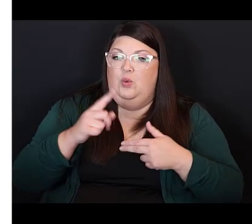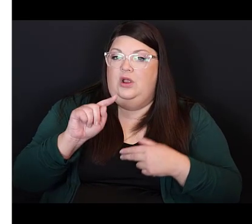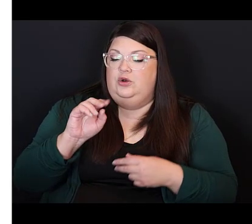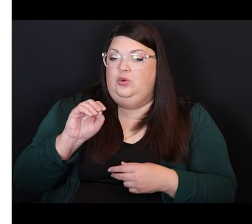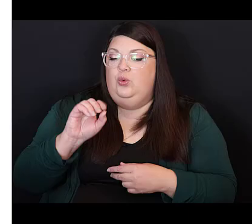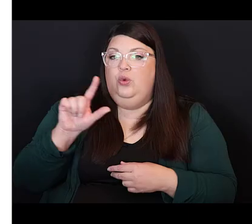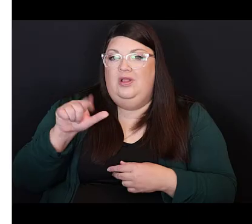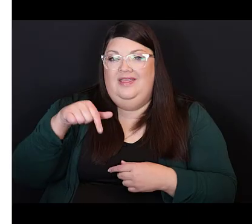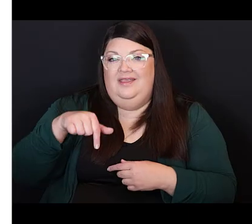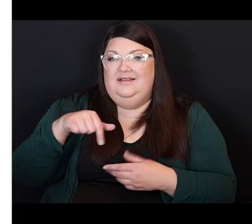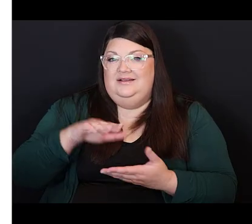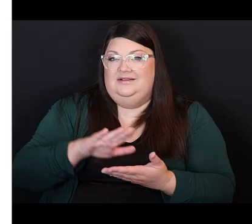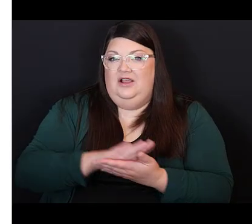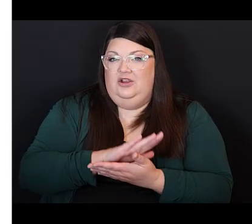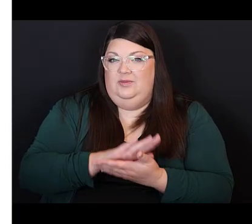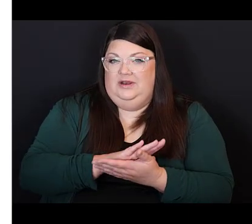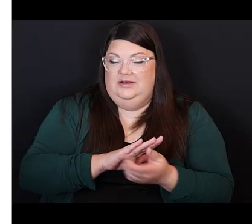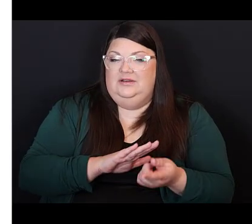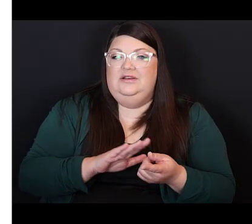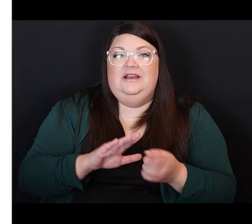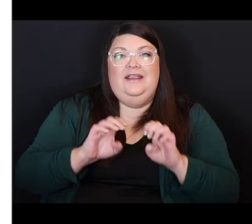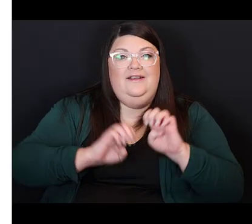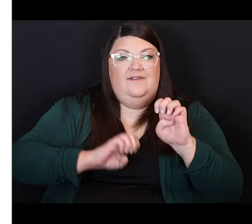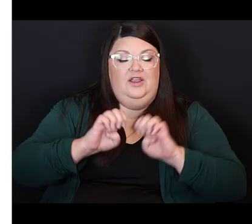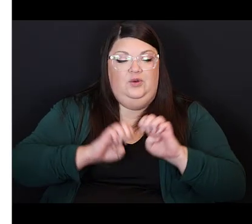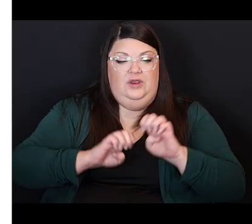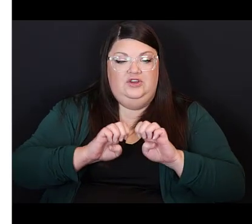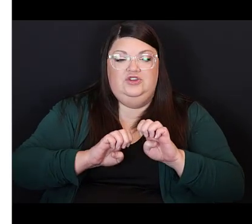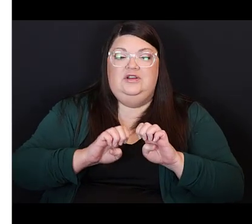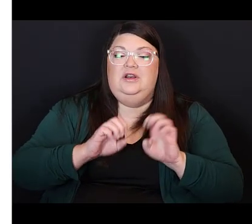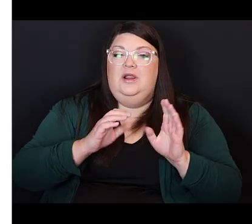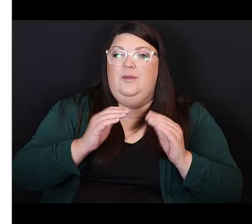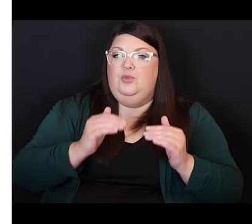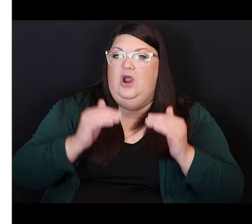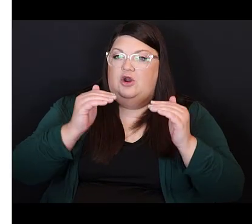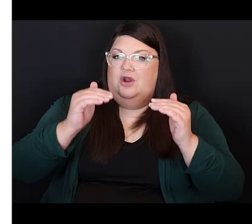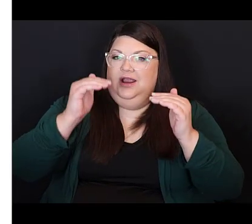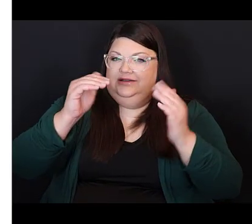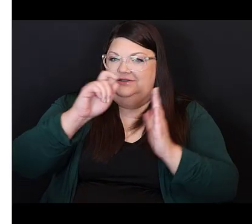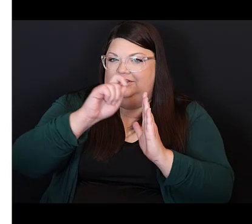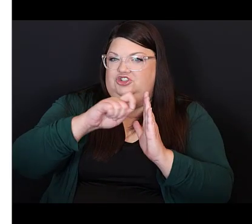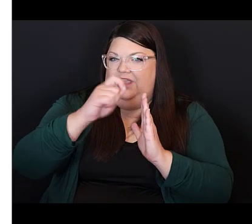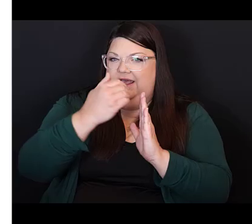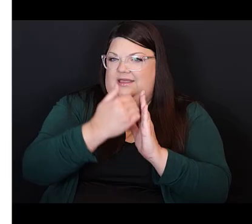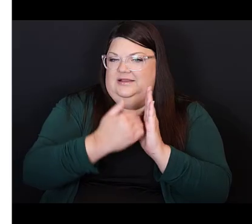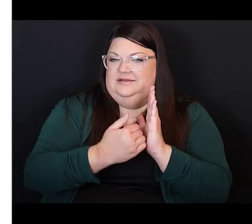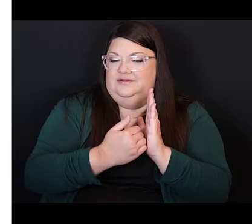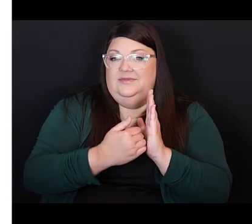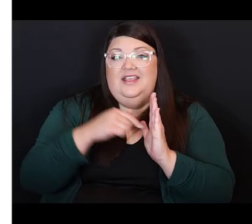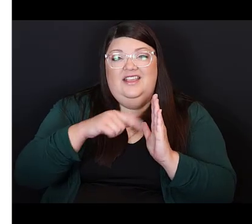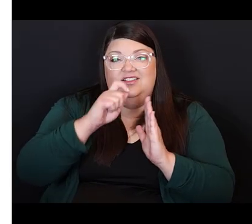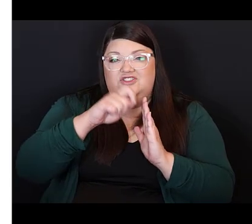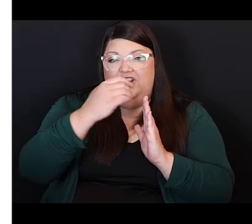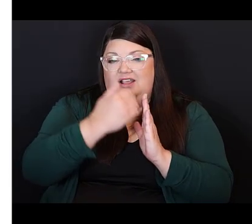Displayed on the slide is one of the tools in this document, the Evaluation Progress Checklist.